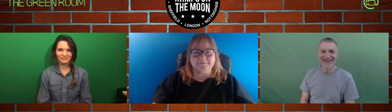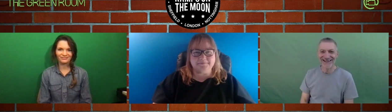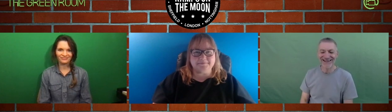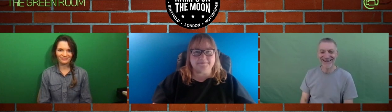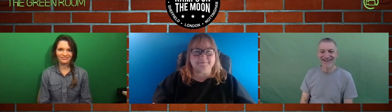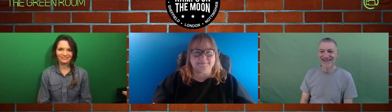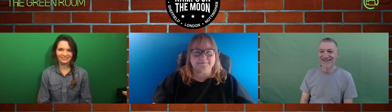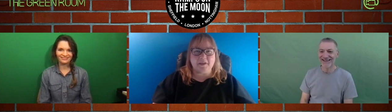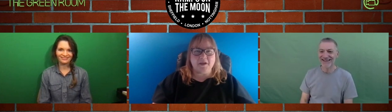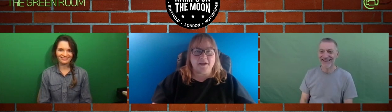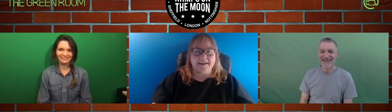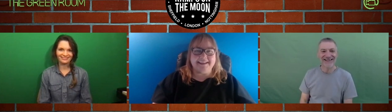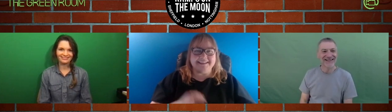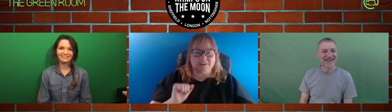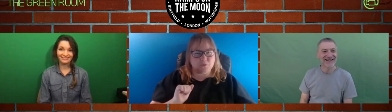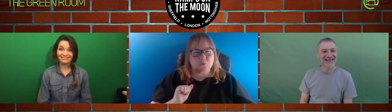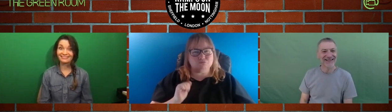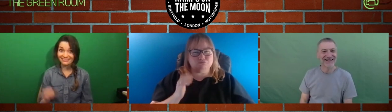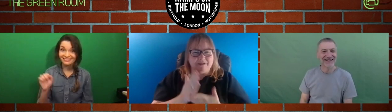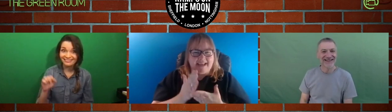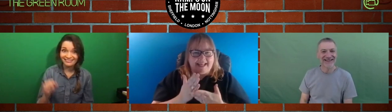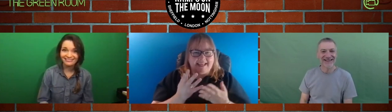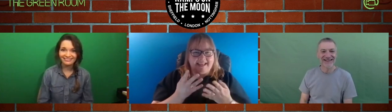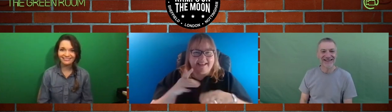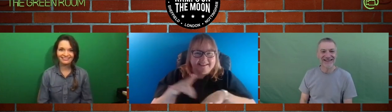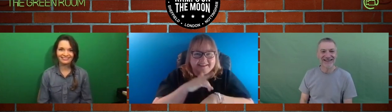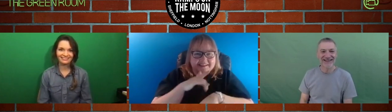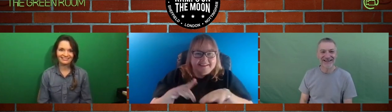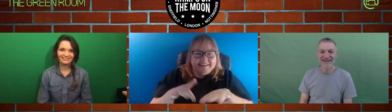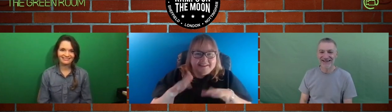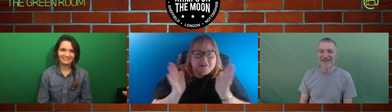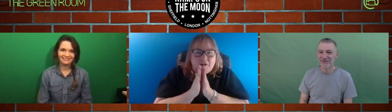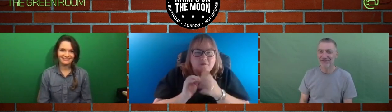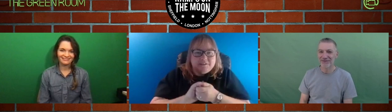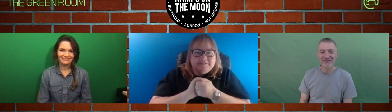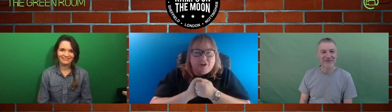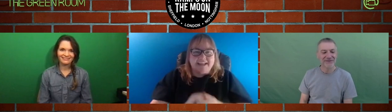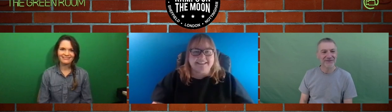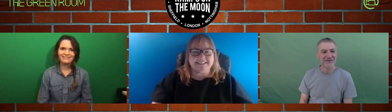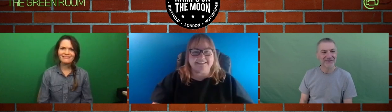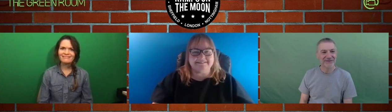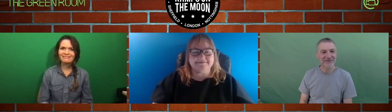We did all make really close friendships, didn't we? Yeah. CLE: We did and it was a big cast wasn't